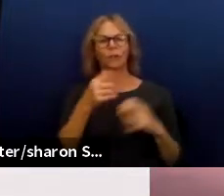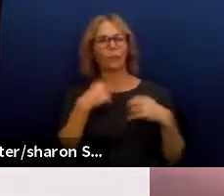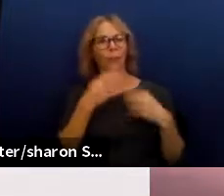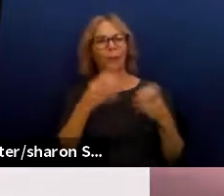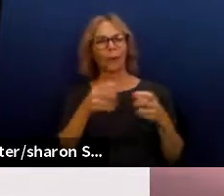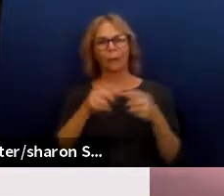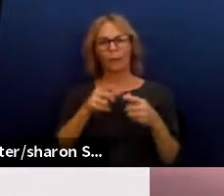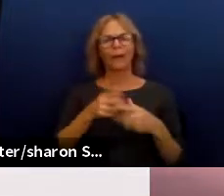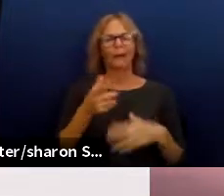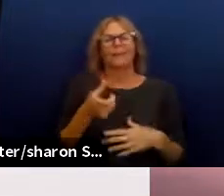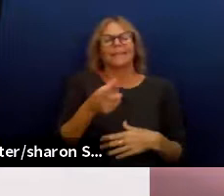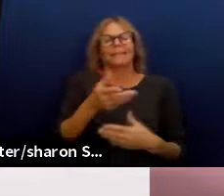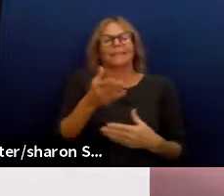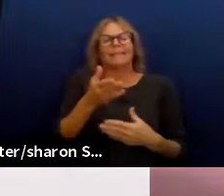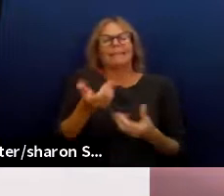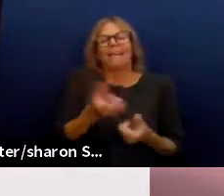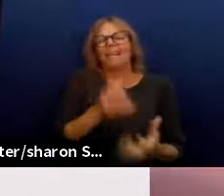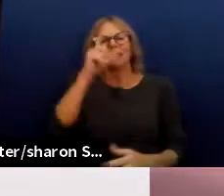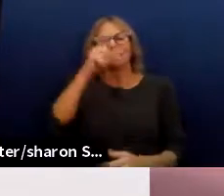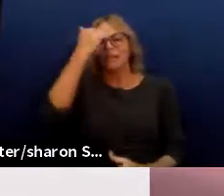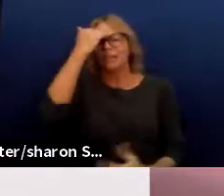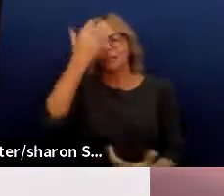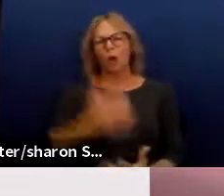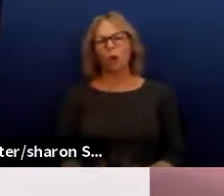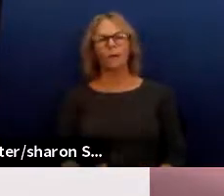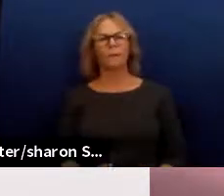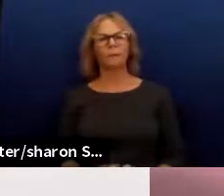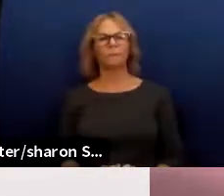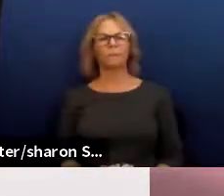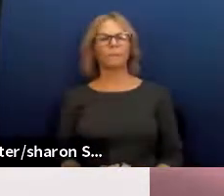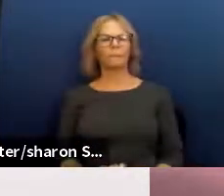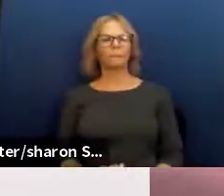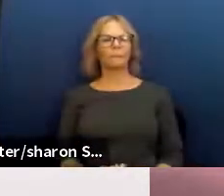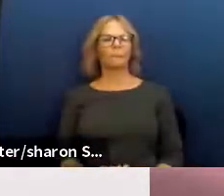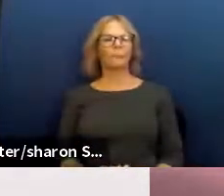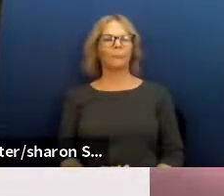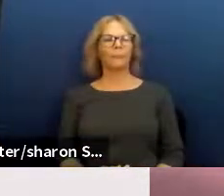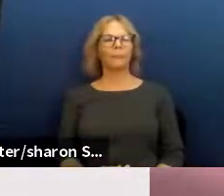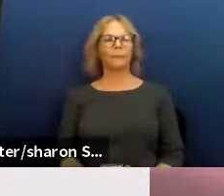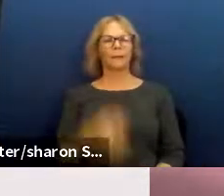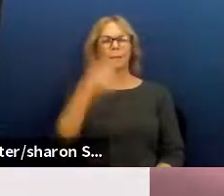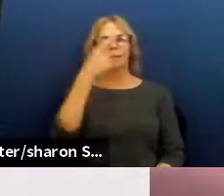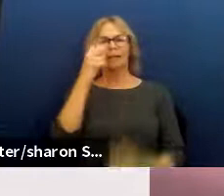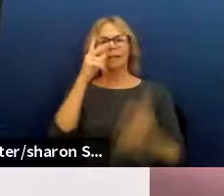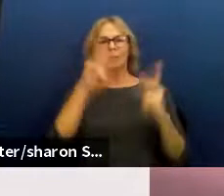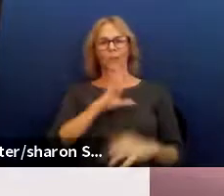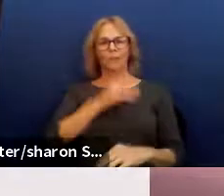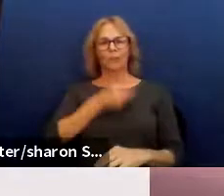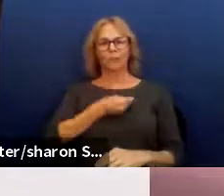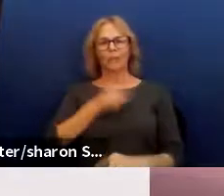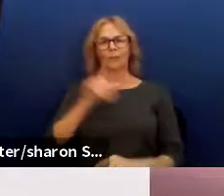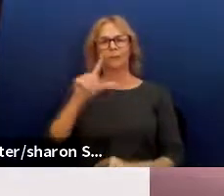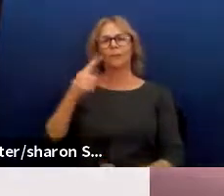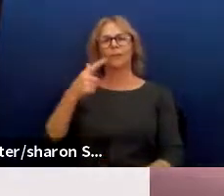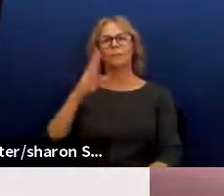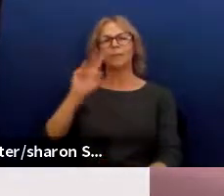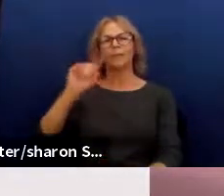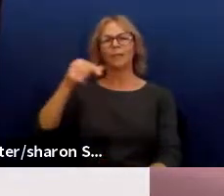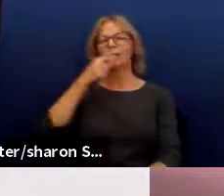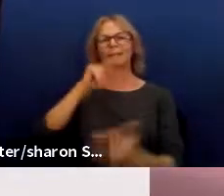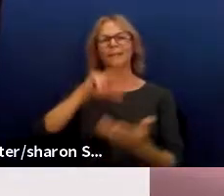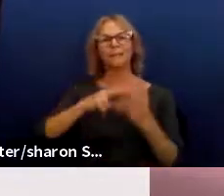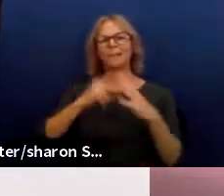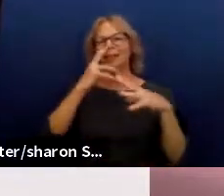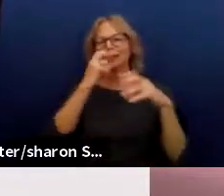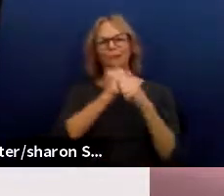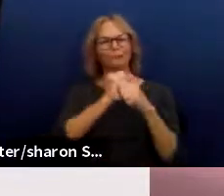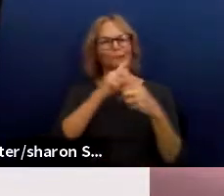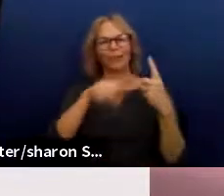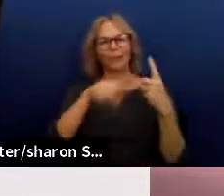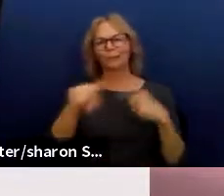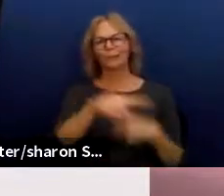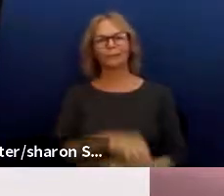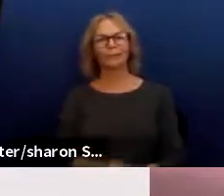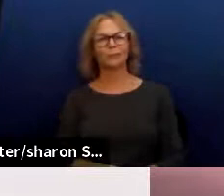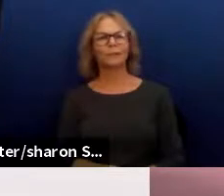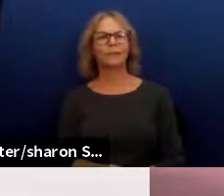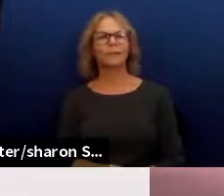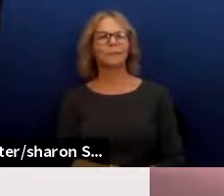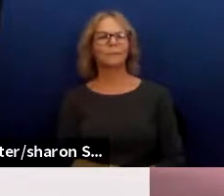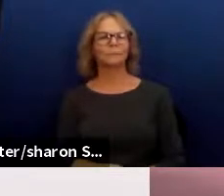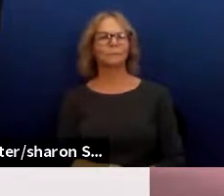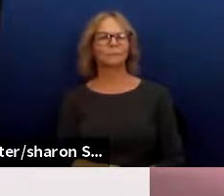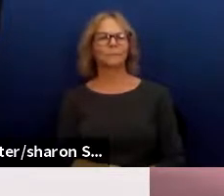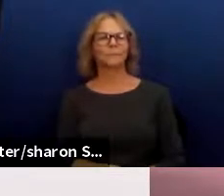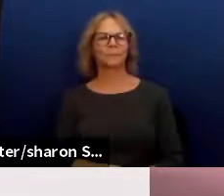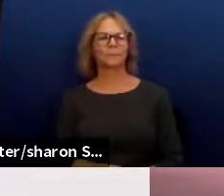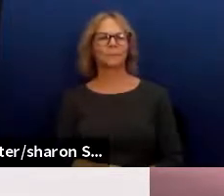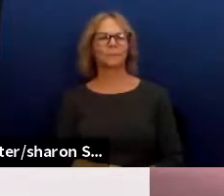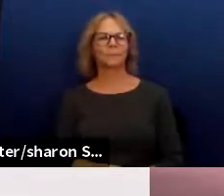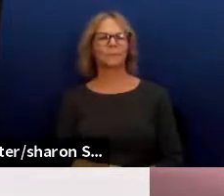don't need to know. Just because a person is trans or LGBTQ does not mean that they are attracted to you. An ally, should learn our